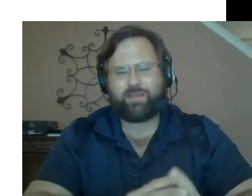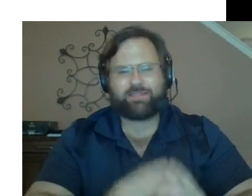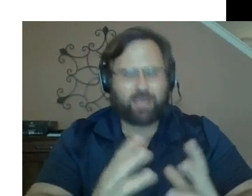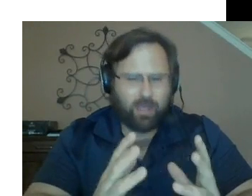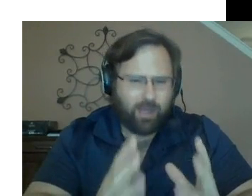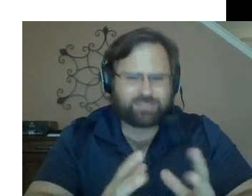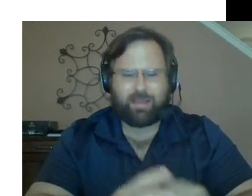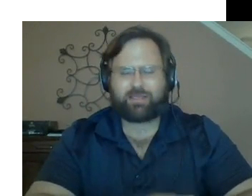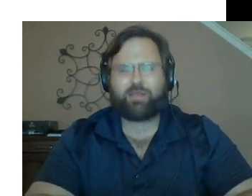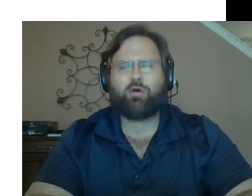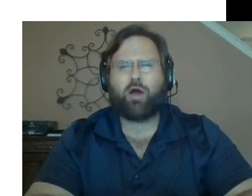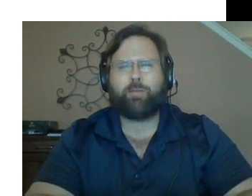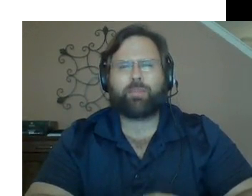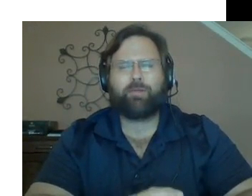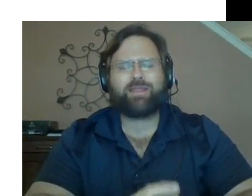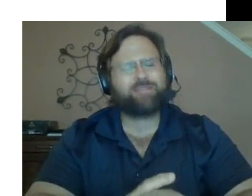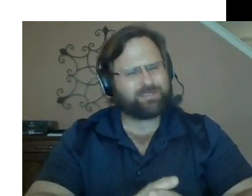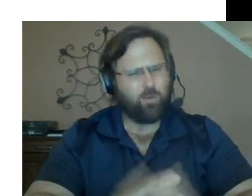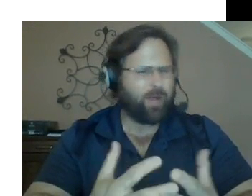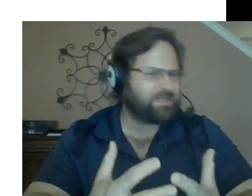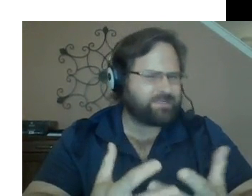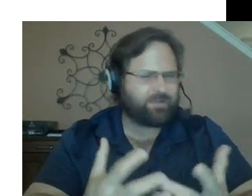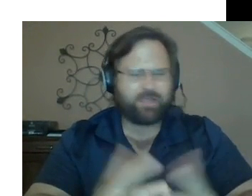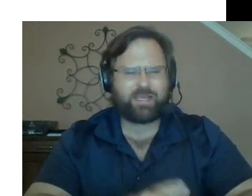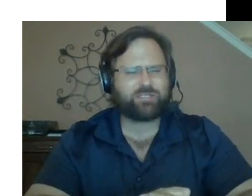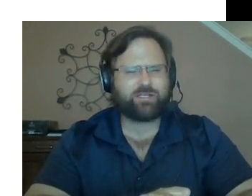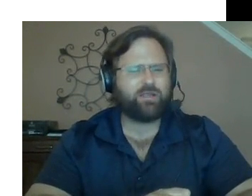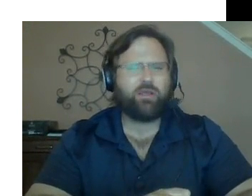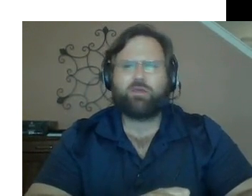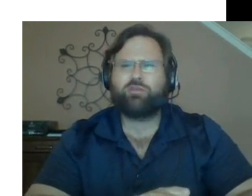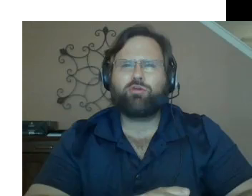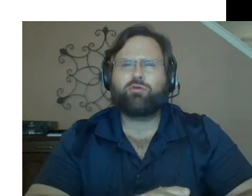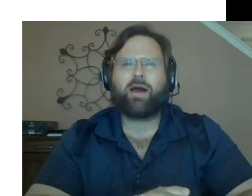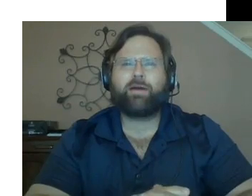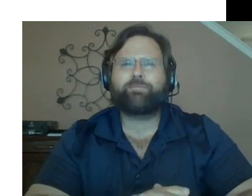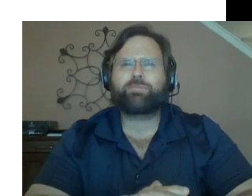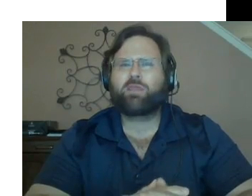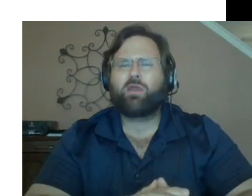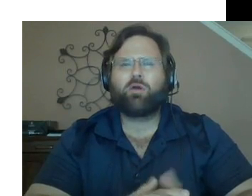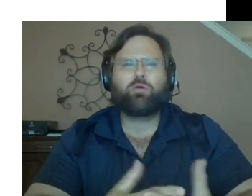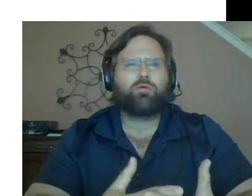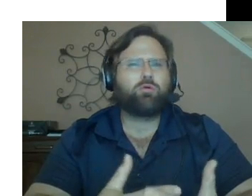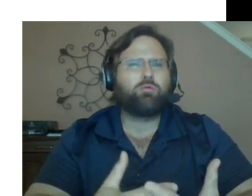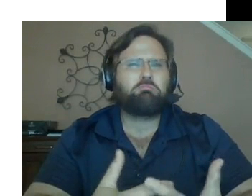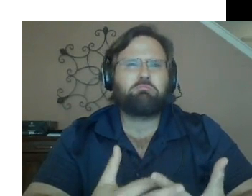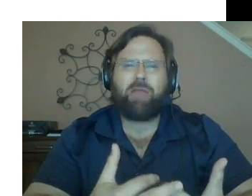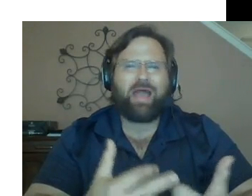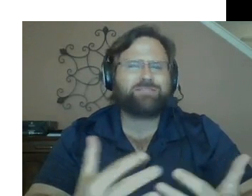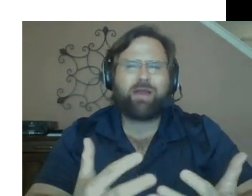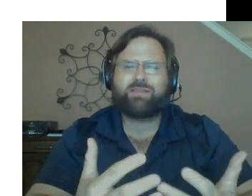then it's unexpected but it's a more positive connotation you pass by the